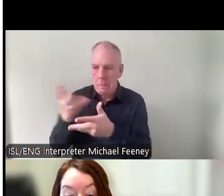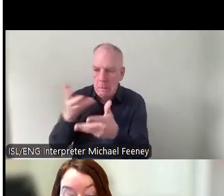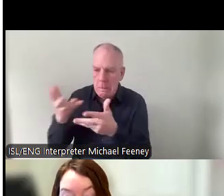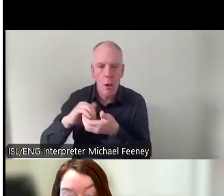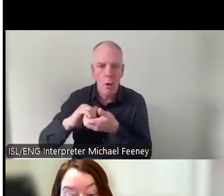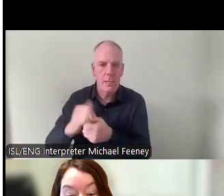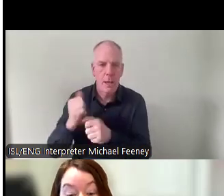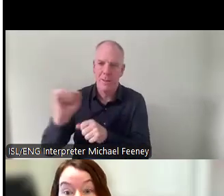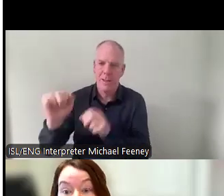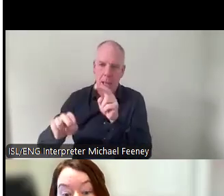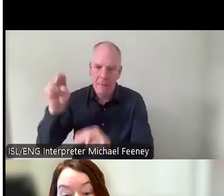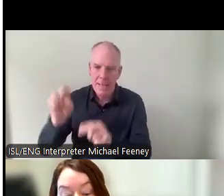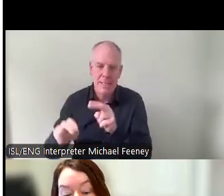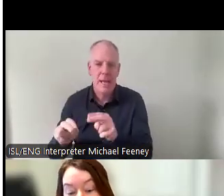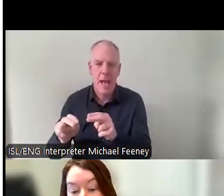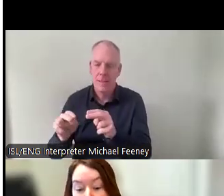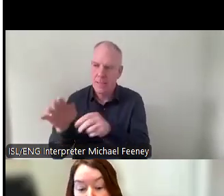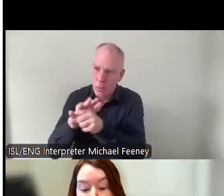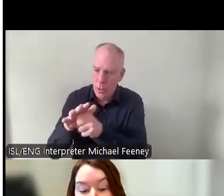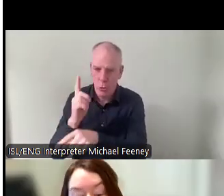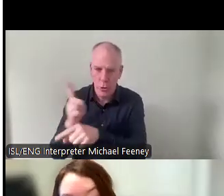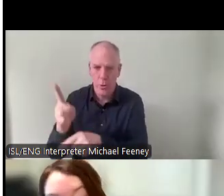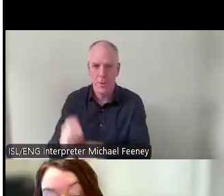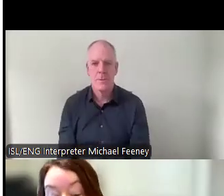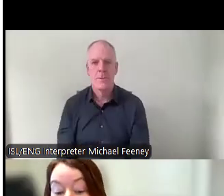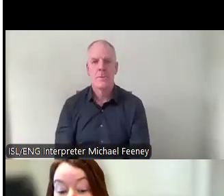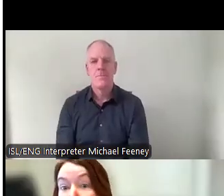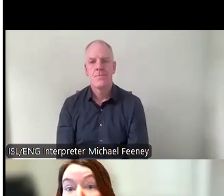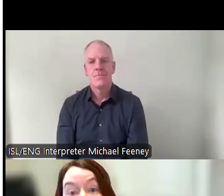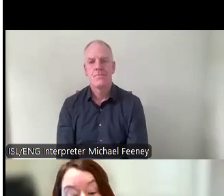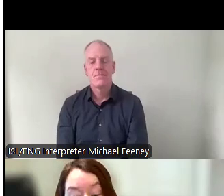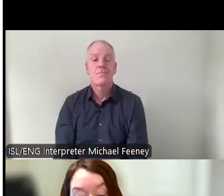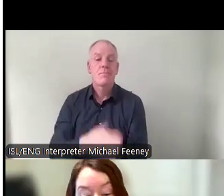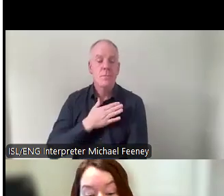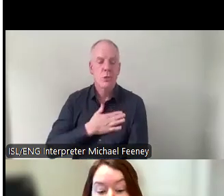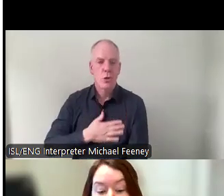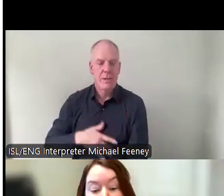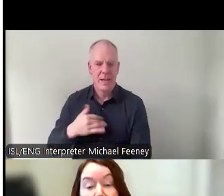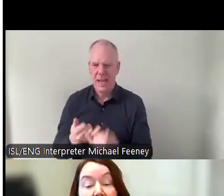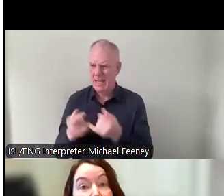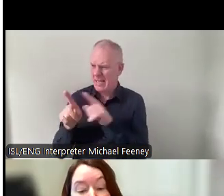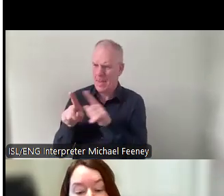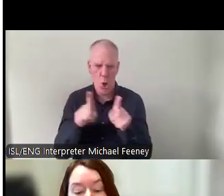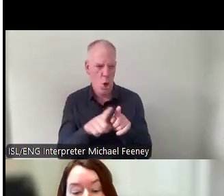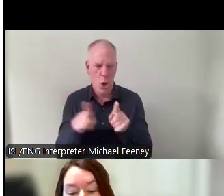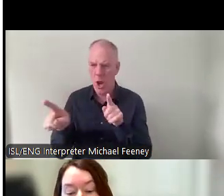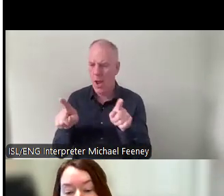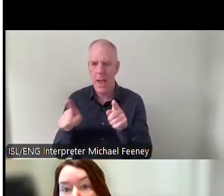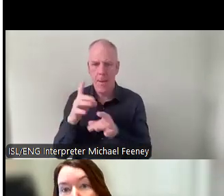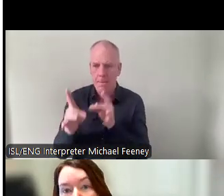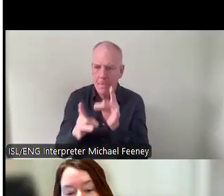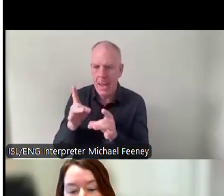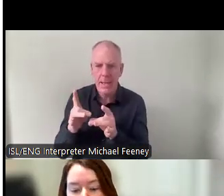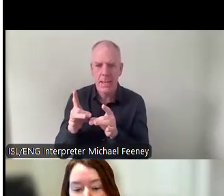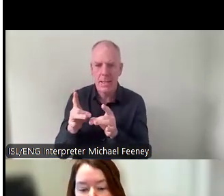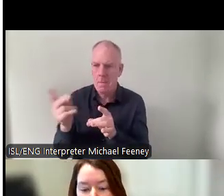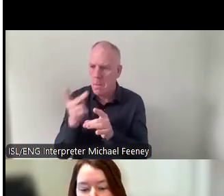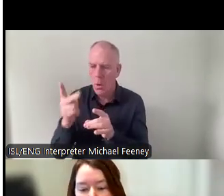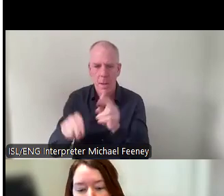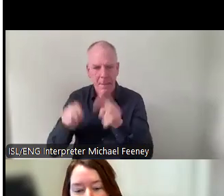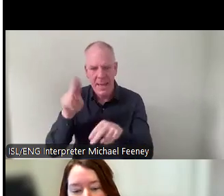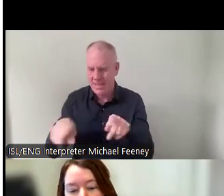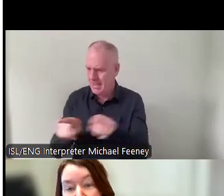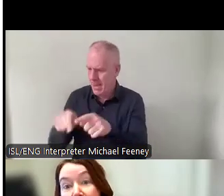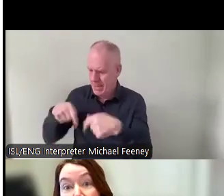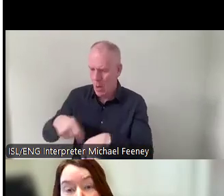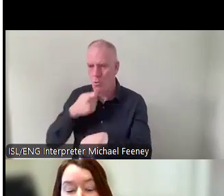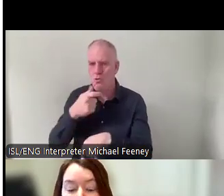painting and the condition of it. We just found remarkable similarities in the construction and the production of those two other paintings and similar conservation